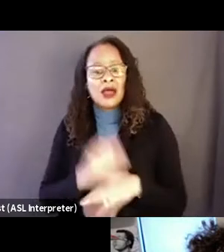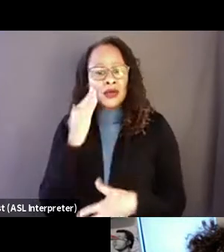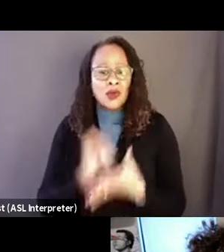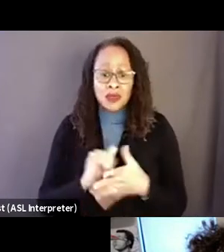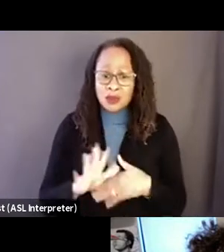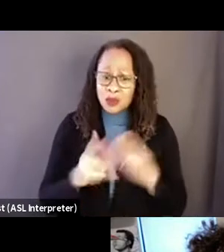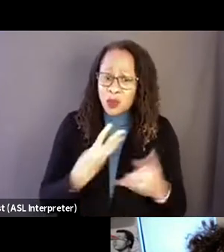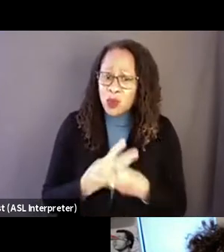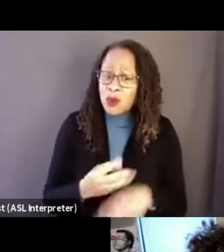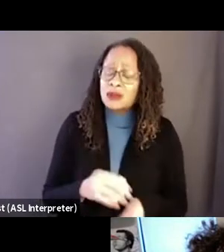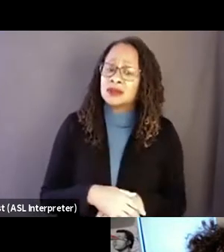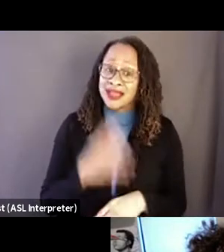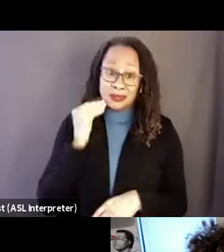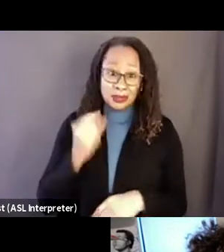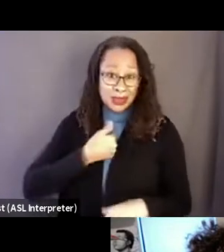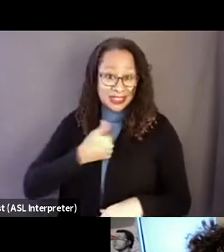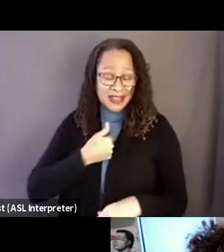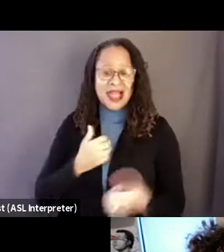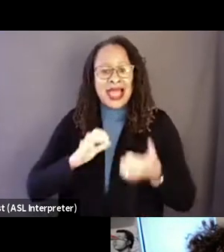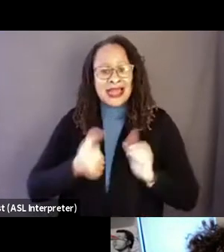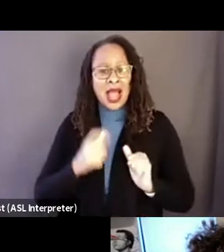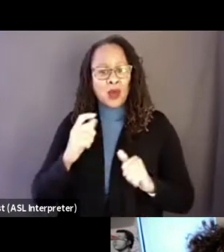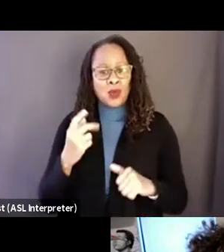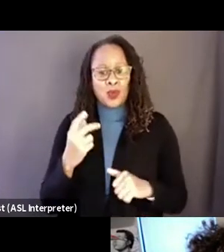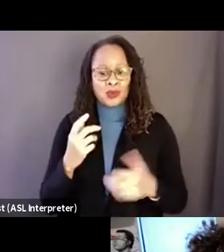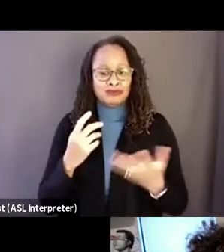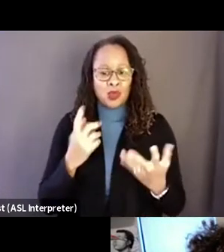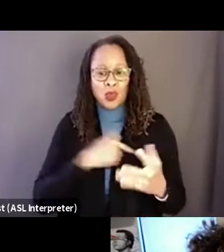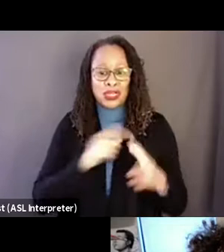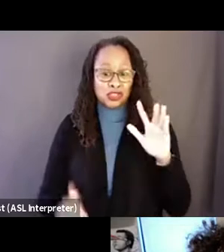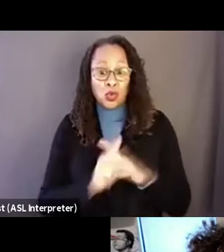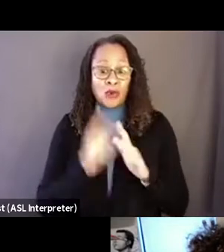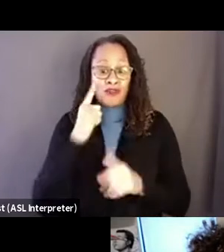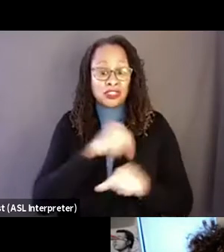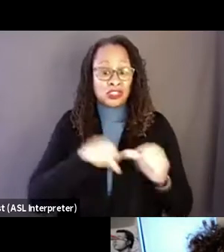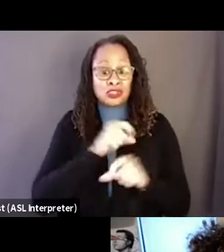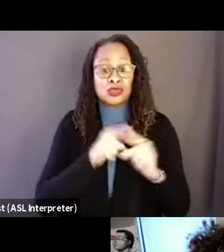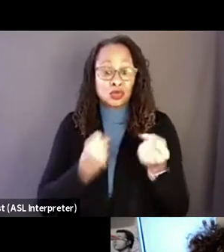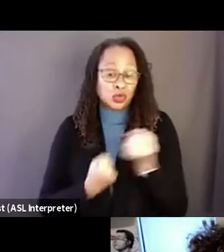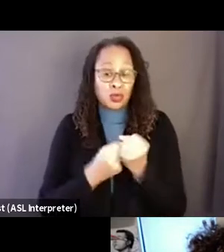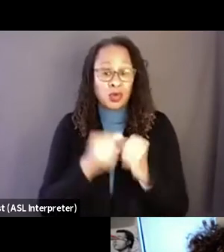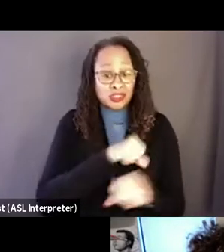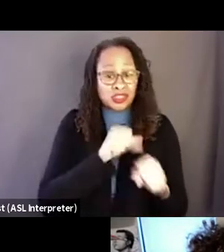also knowing the ways that we do show up for each other to support each other like Nunu and Patrick.